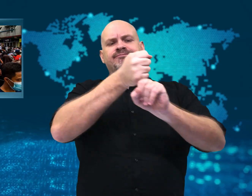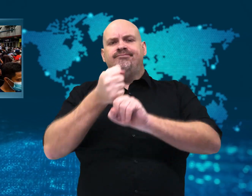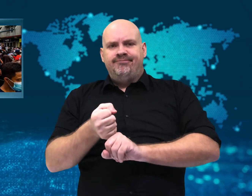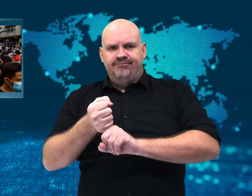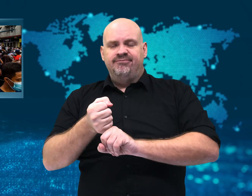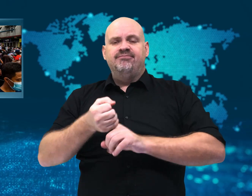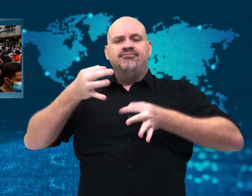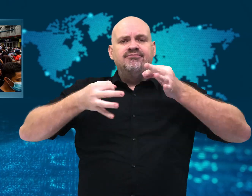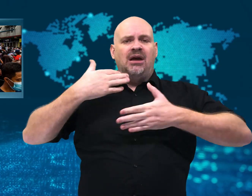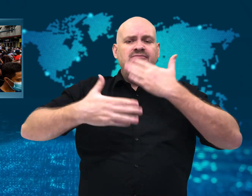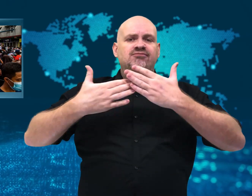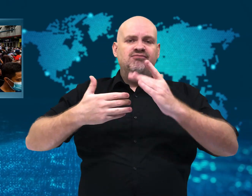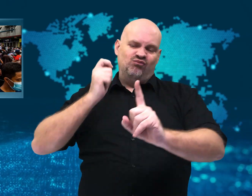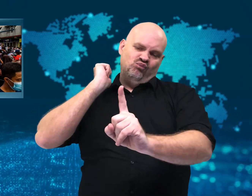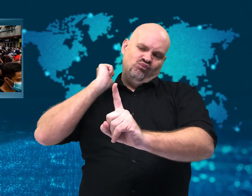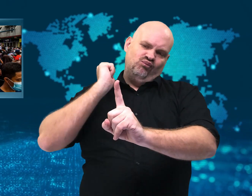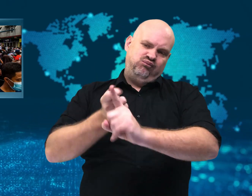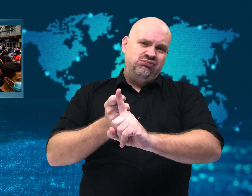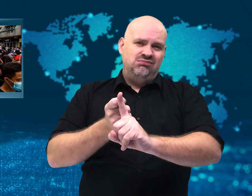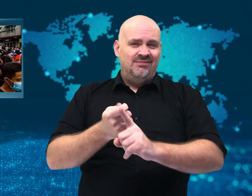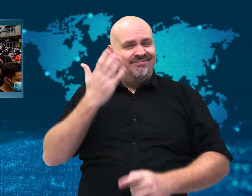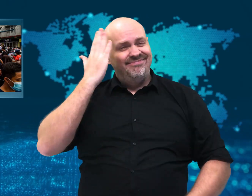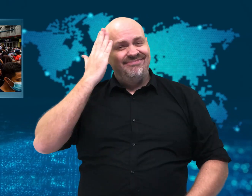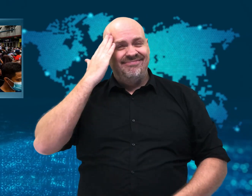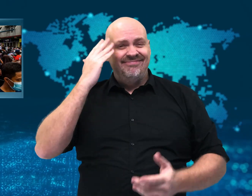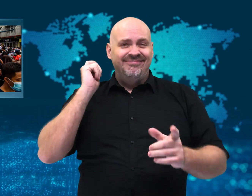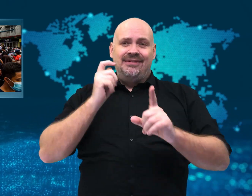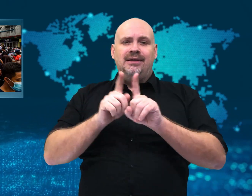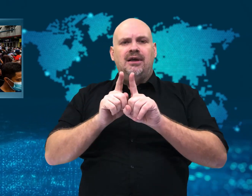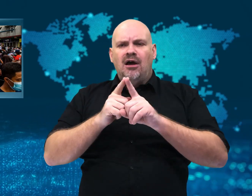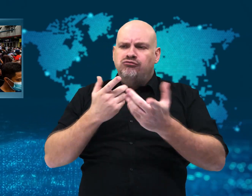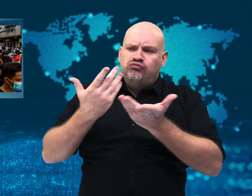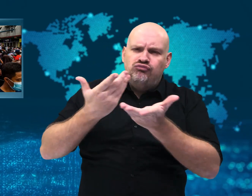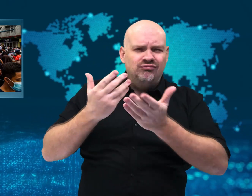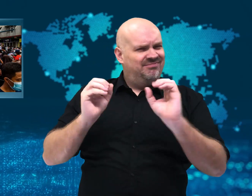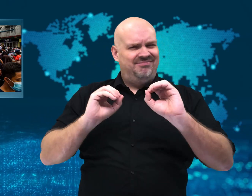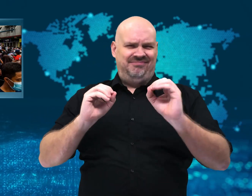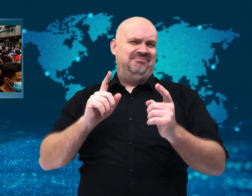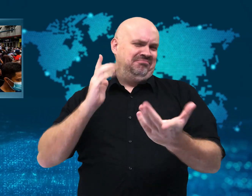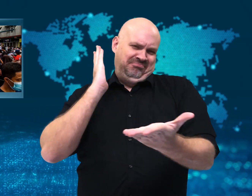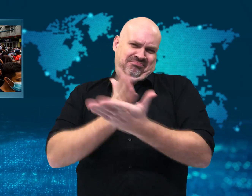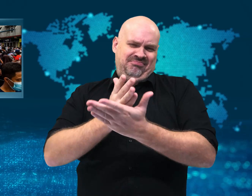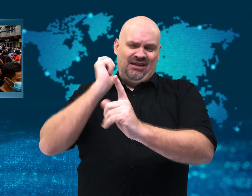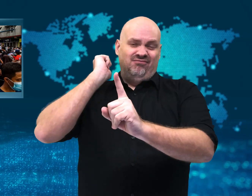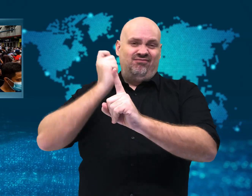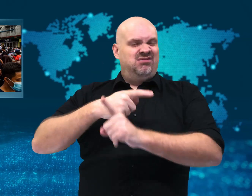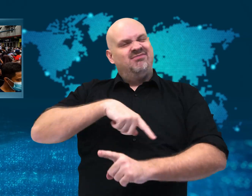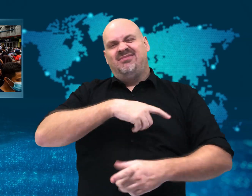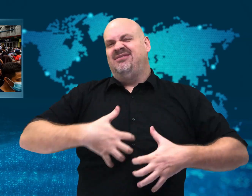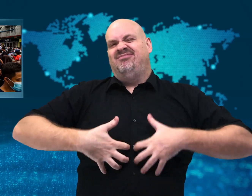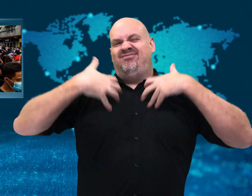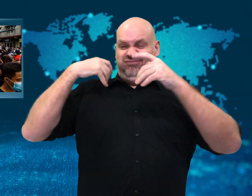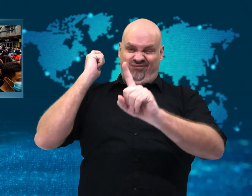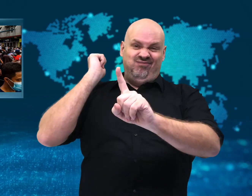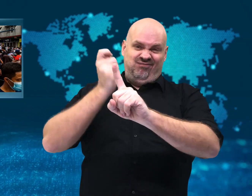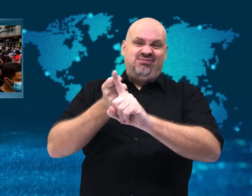guilty verdict in a criminal case against the country’s civilian leader,